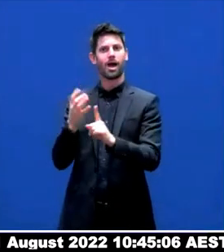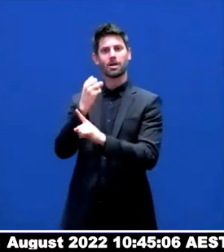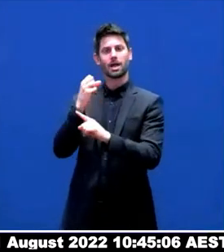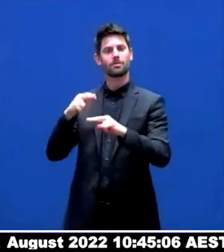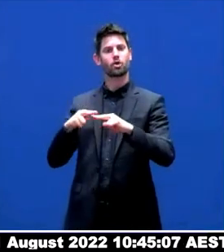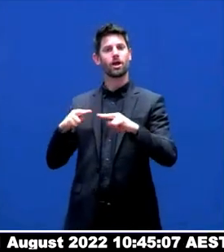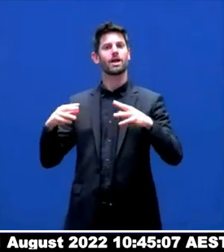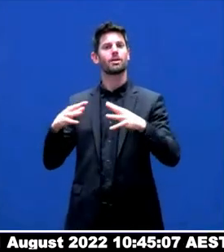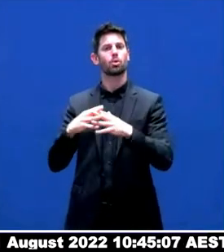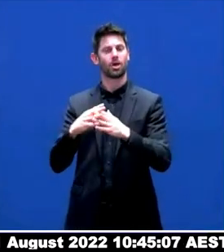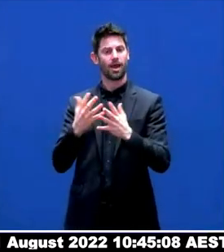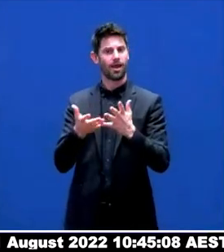10-year period is going to be measured.